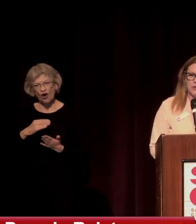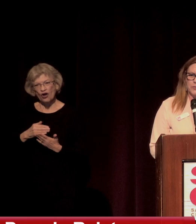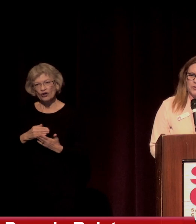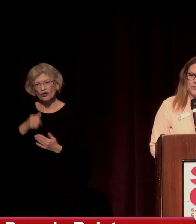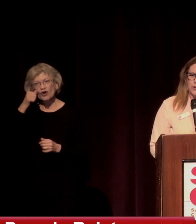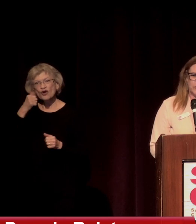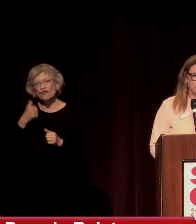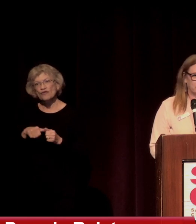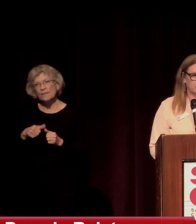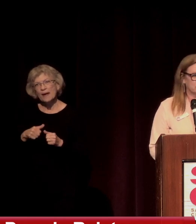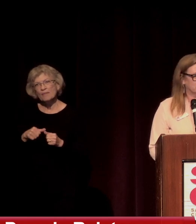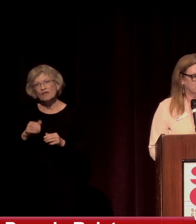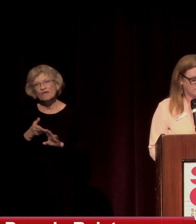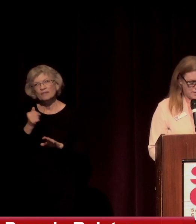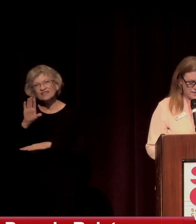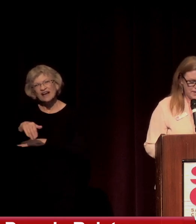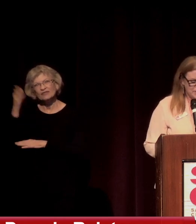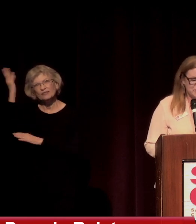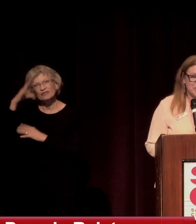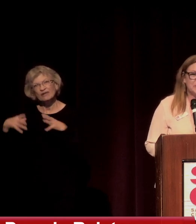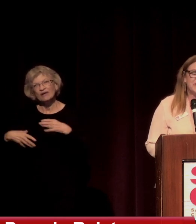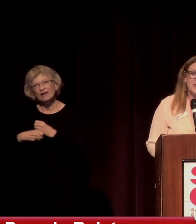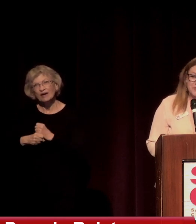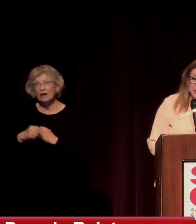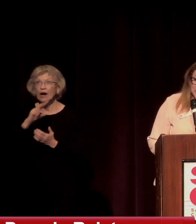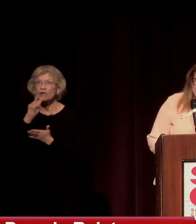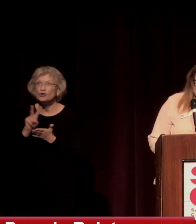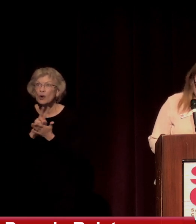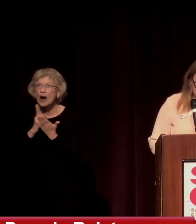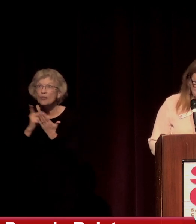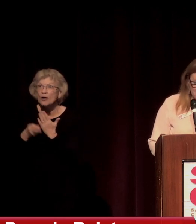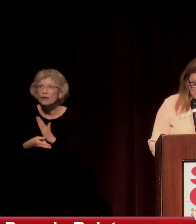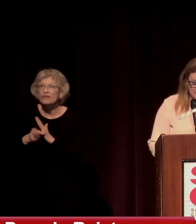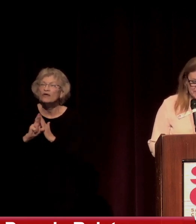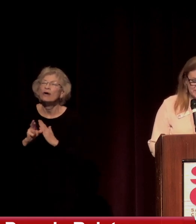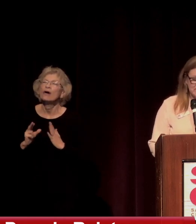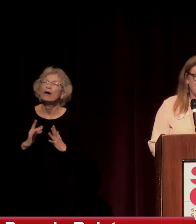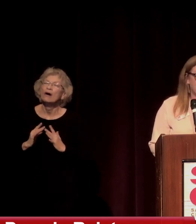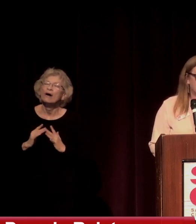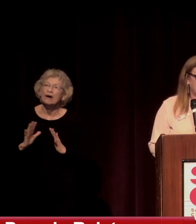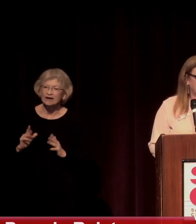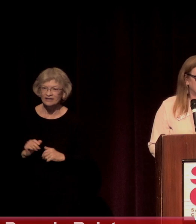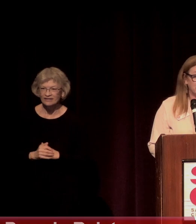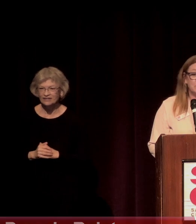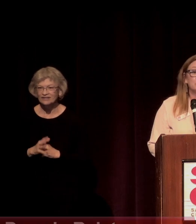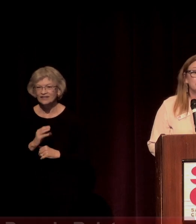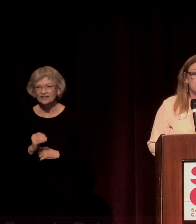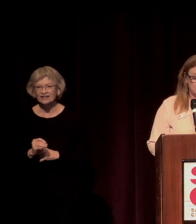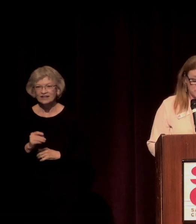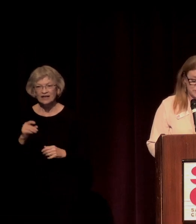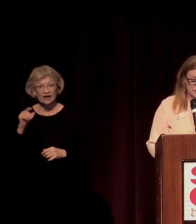»: I have a feeling all you will remember this afternoon is the daydream of the two-hour program. Thank you, very much